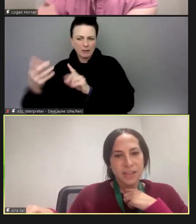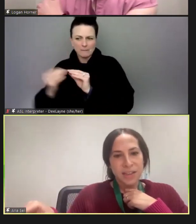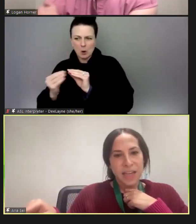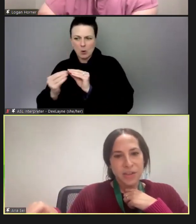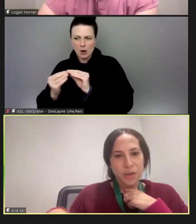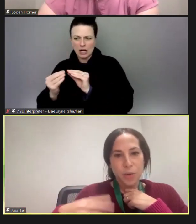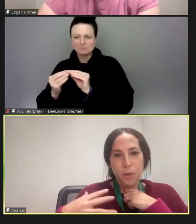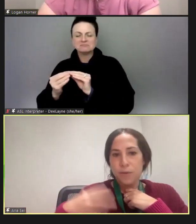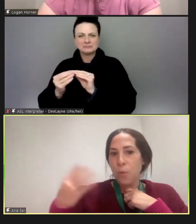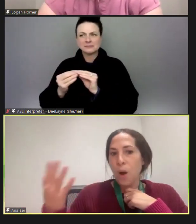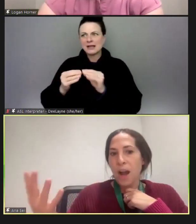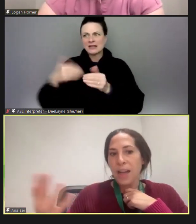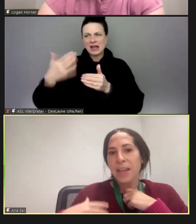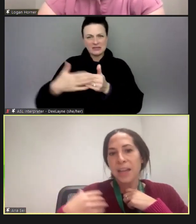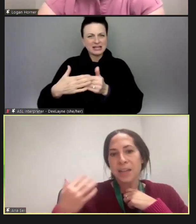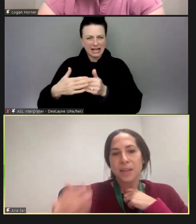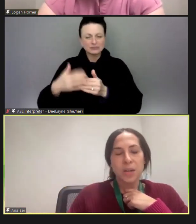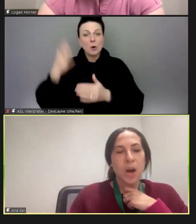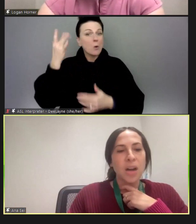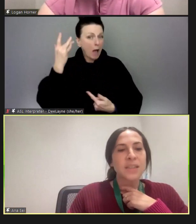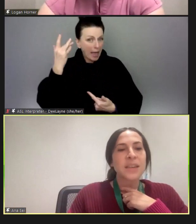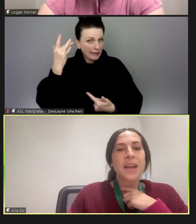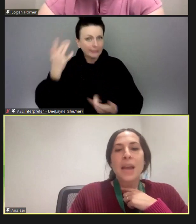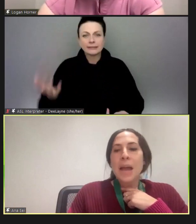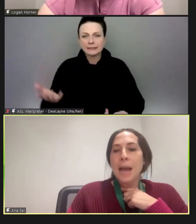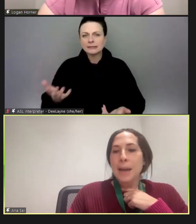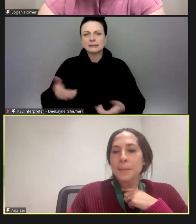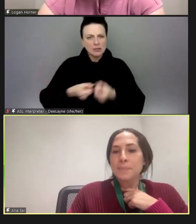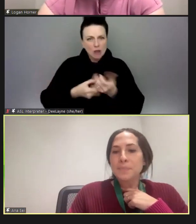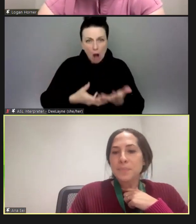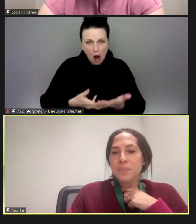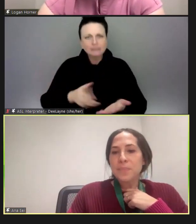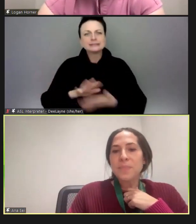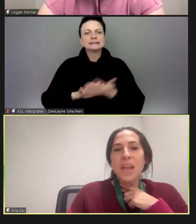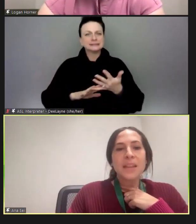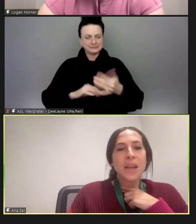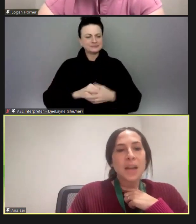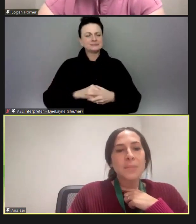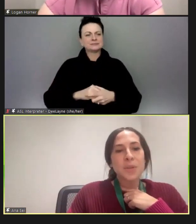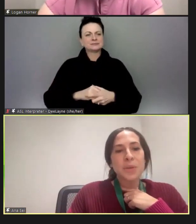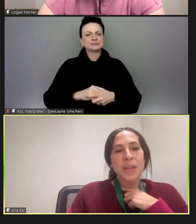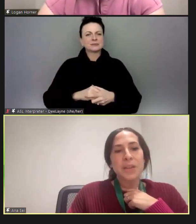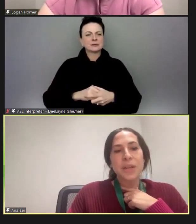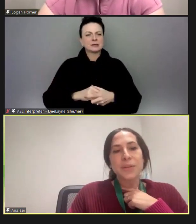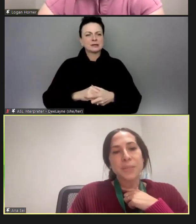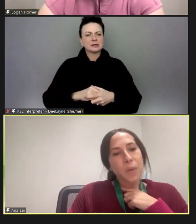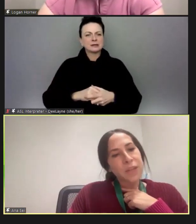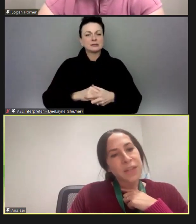slideshow of why and the cause um and um